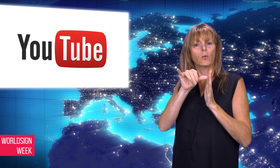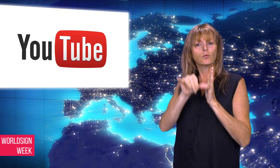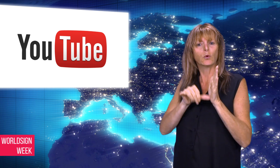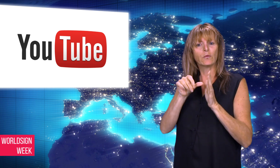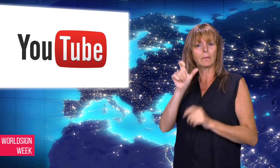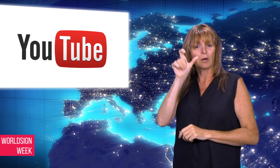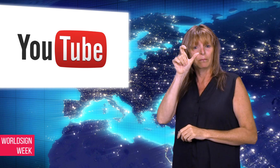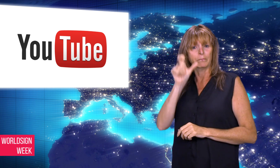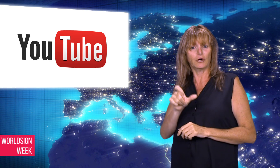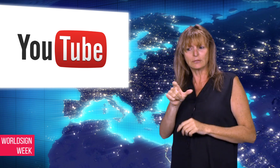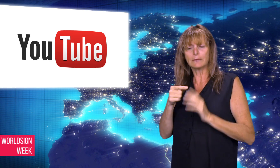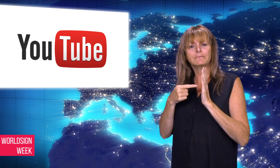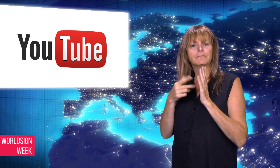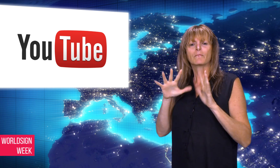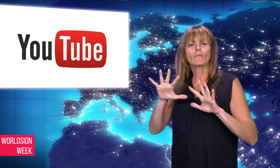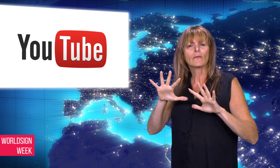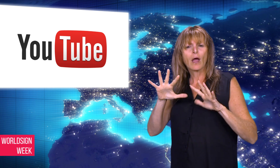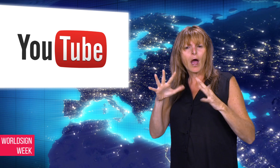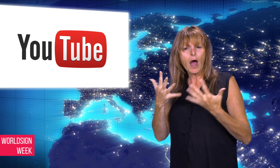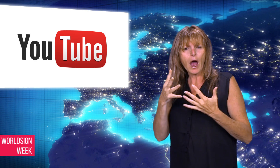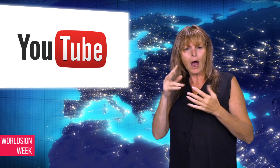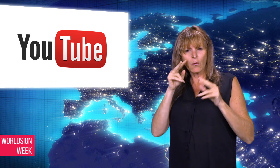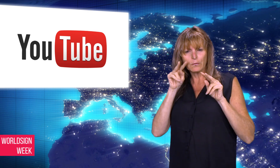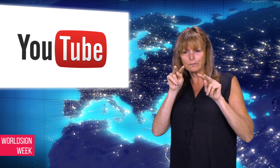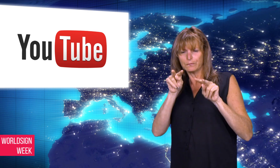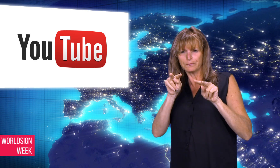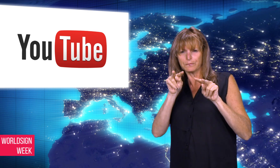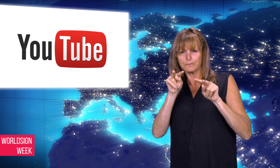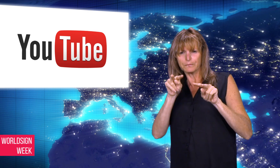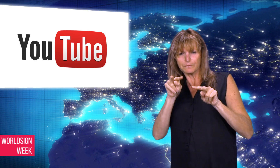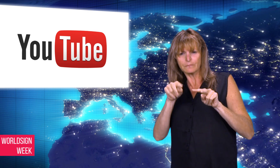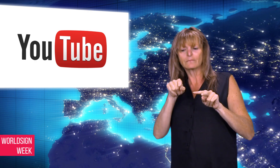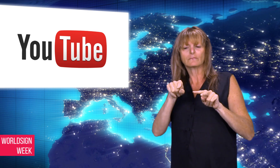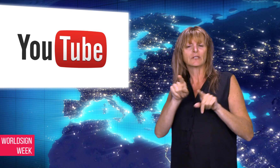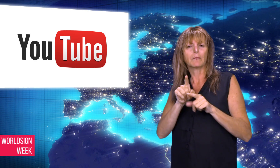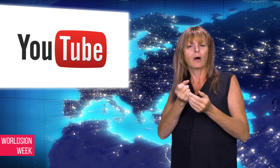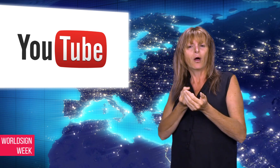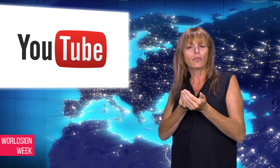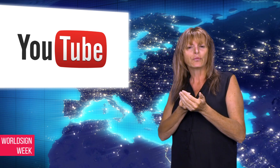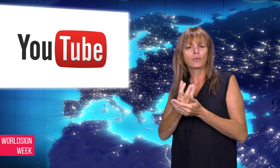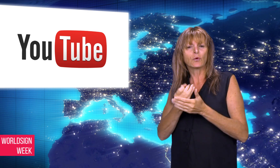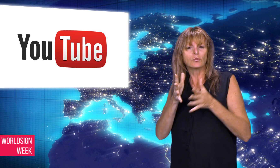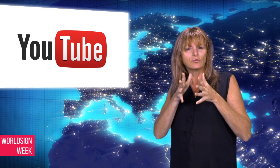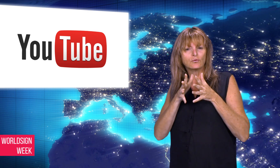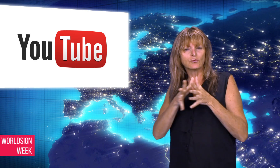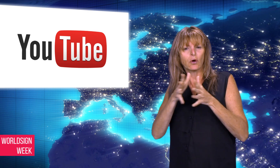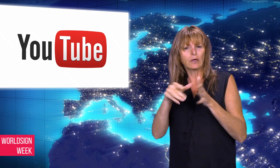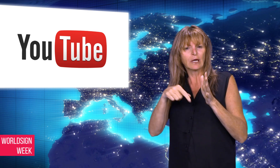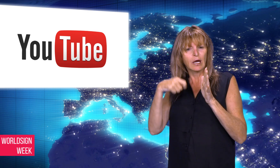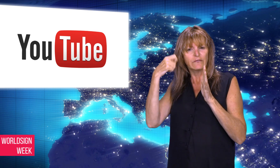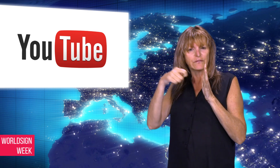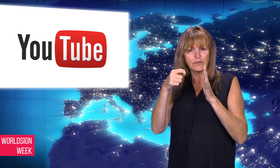give more accurate information, as well as warnings that the stories